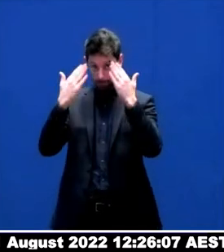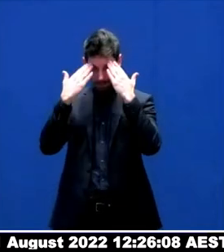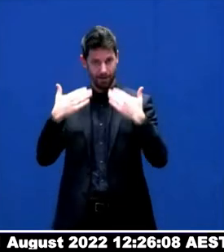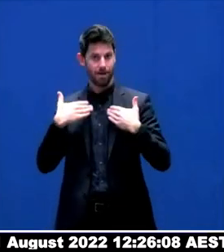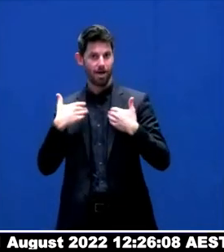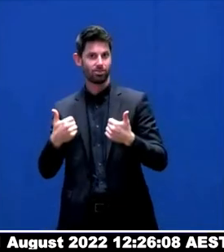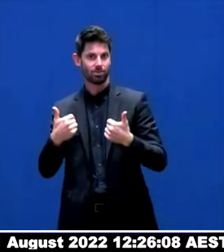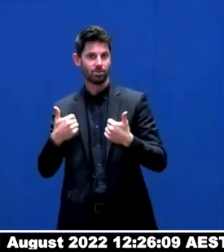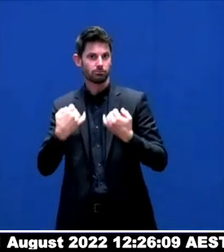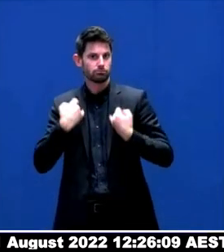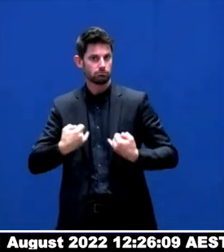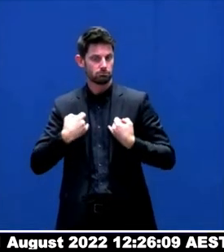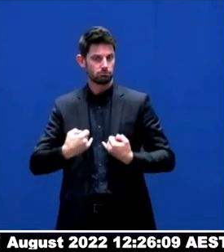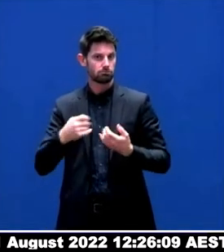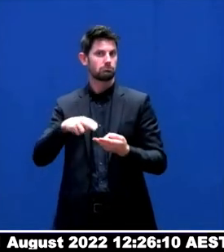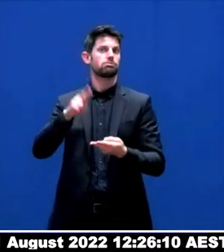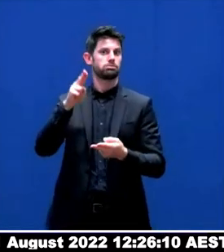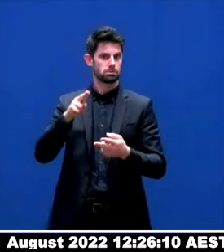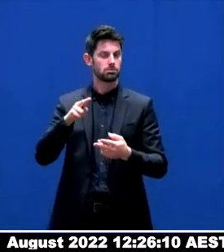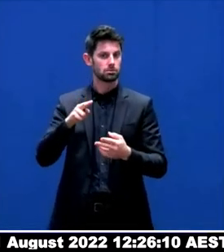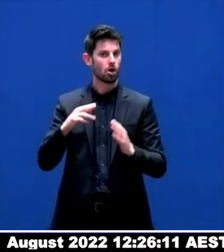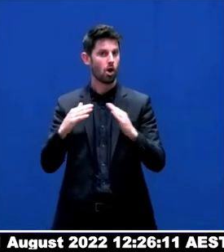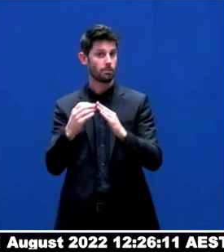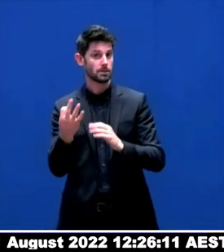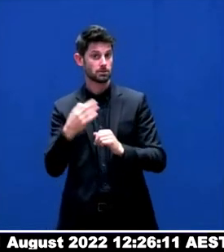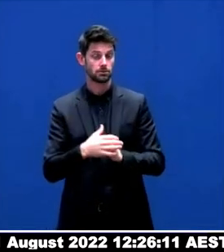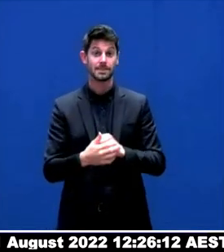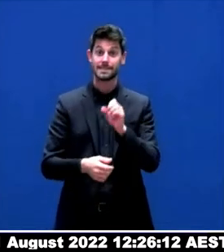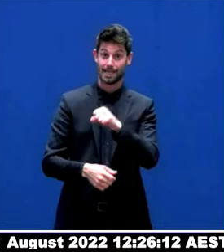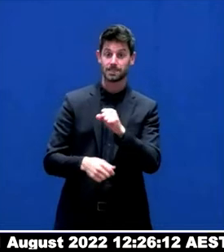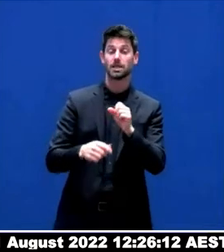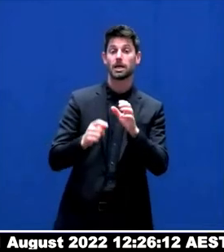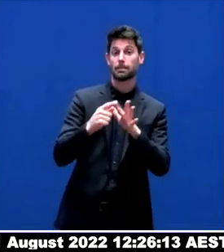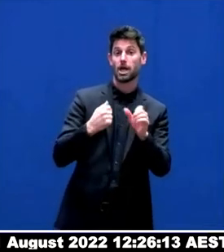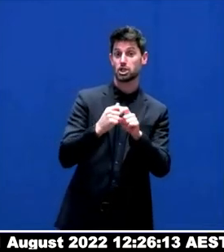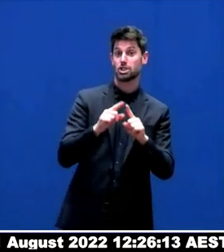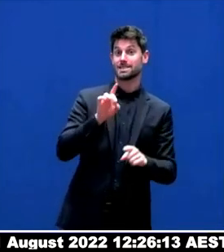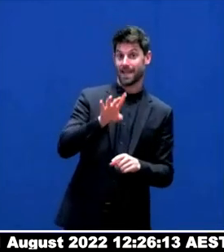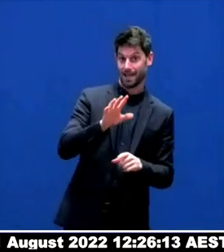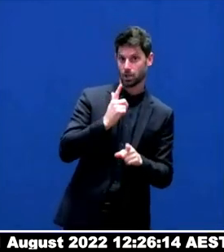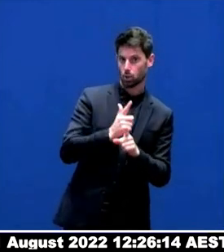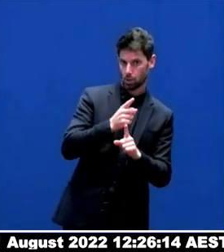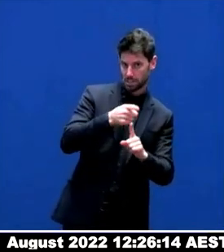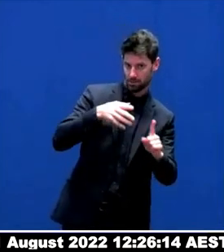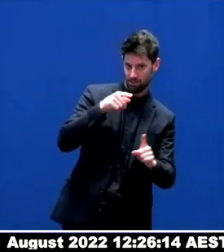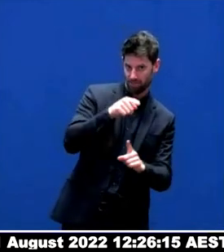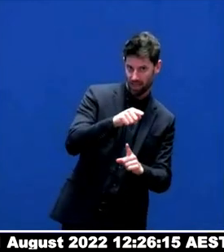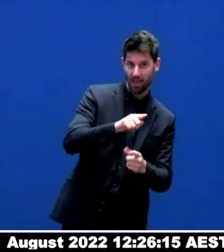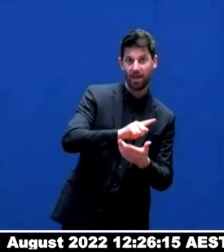So, there's the reference on page 10. There's also further reference on page one4.